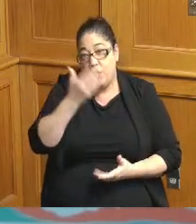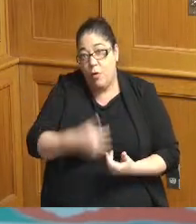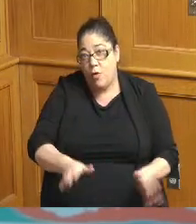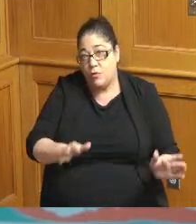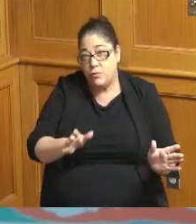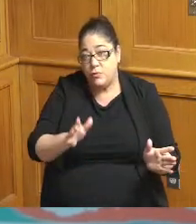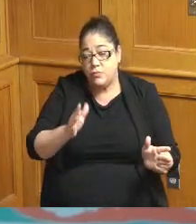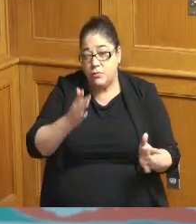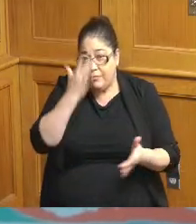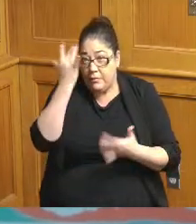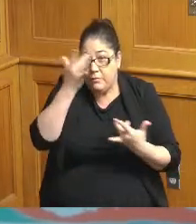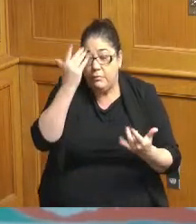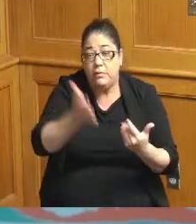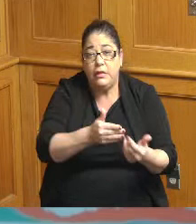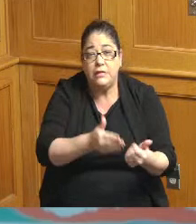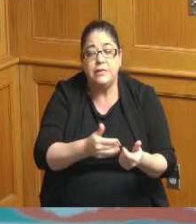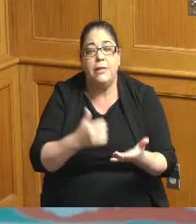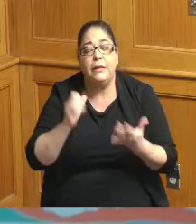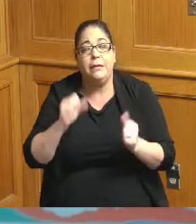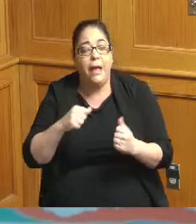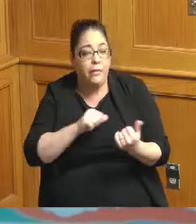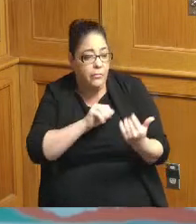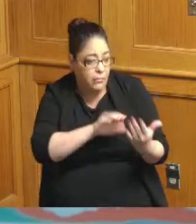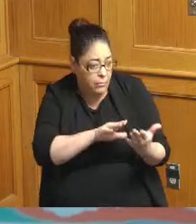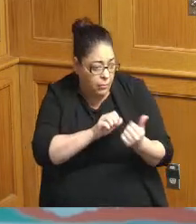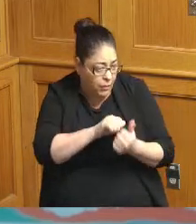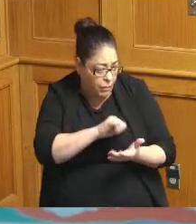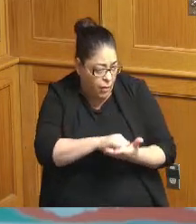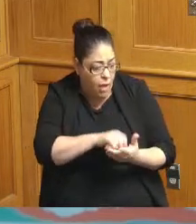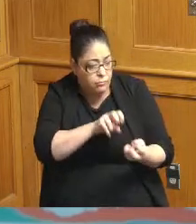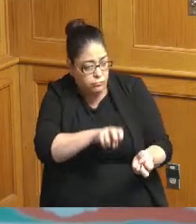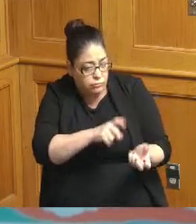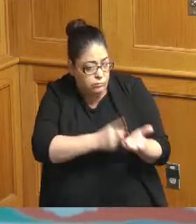office is likely either to treat them for the symptom or make a referral to the correct doctor